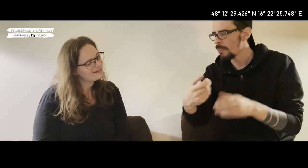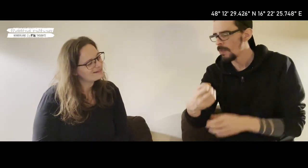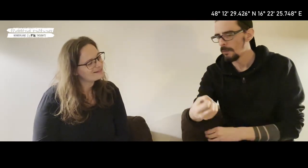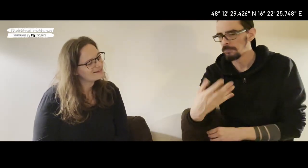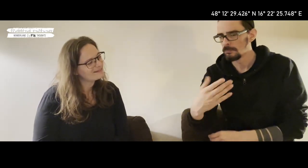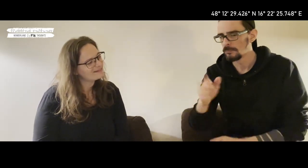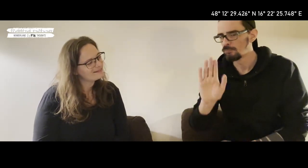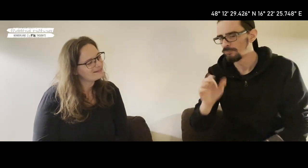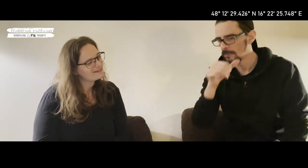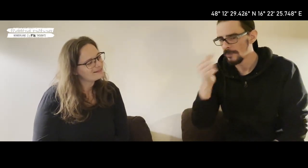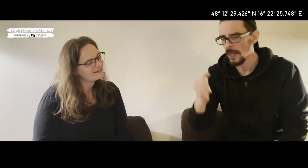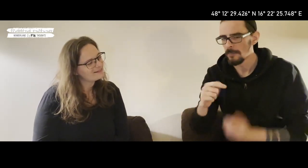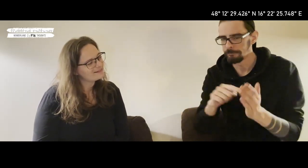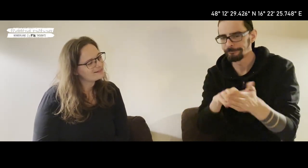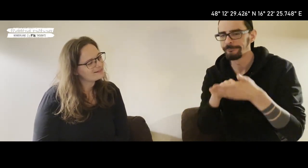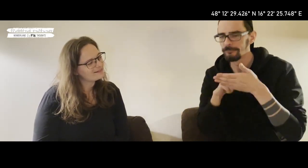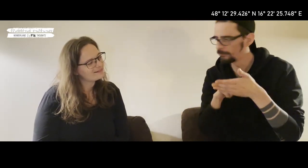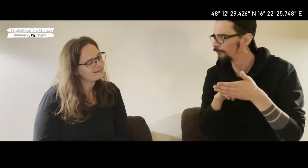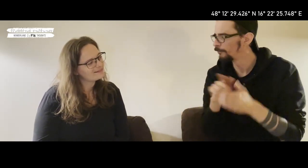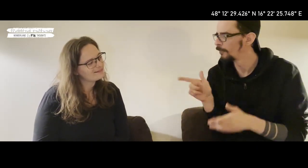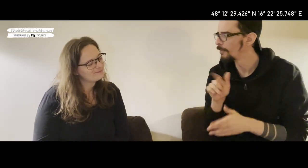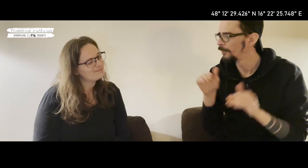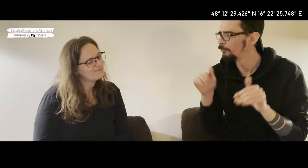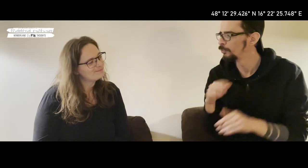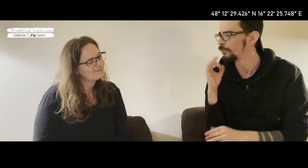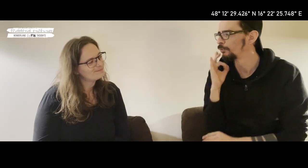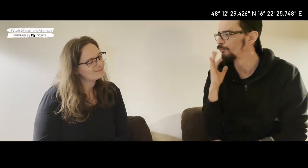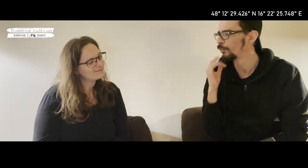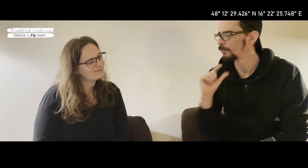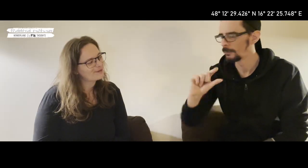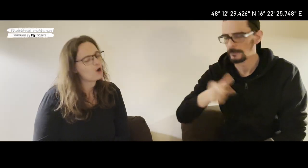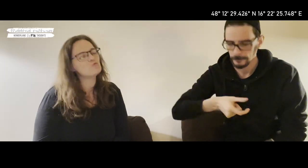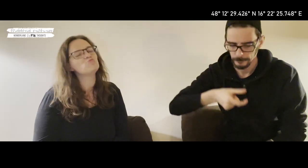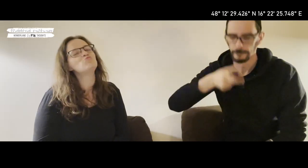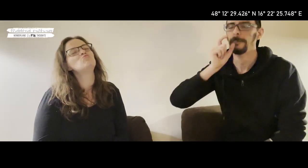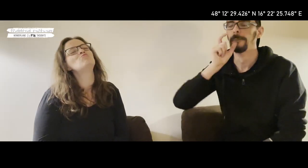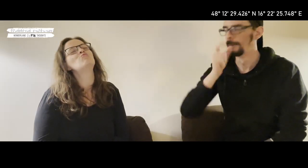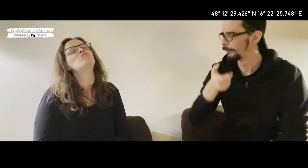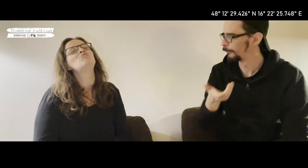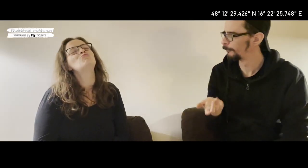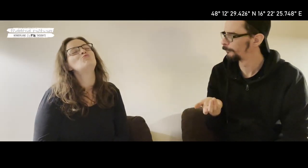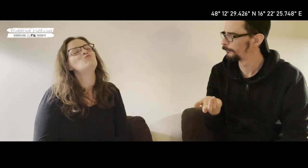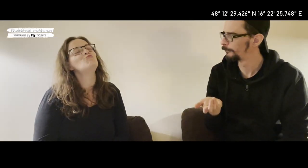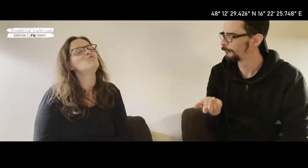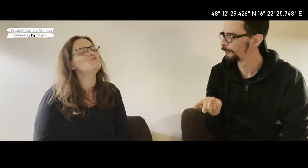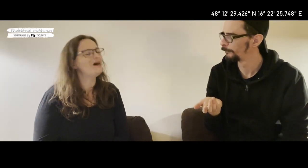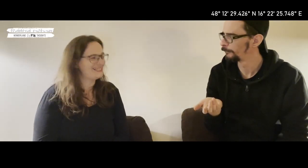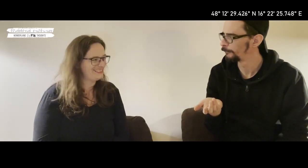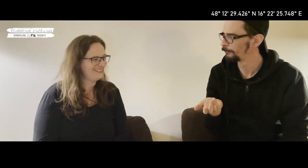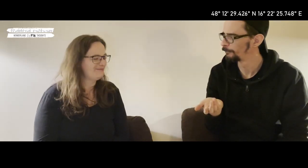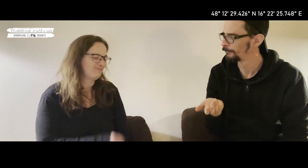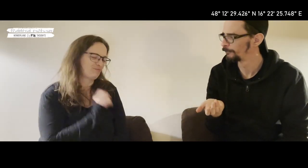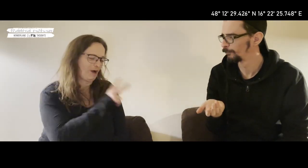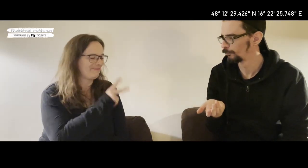We have subtitles here and every time her name comes up, Let's have a vodka shot. Ohhh, oh oh oh oh. OK.